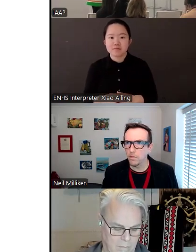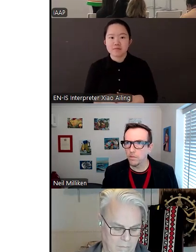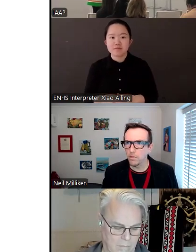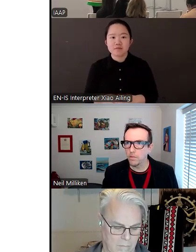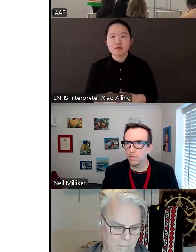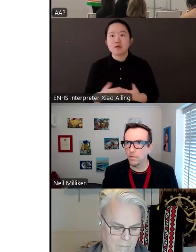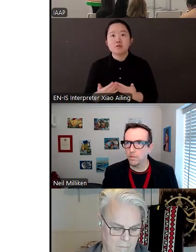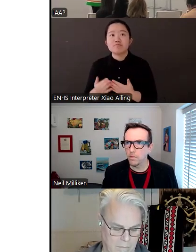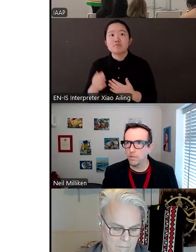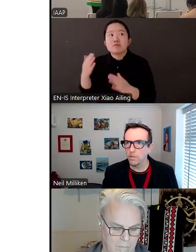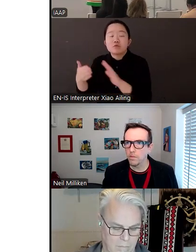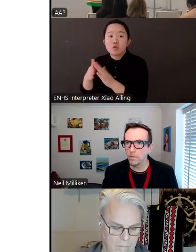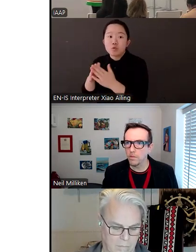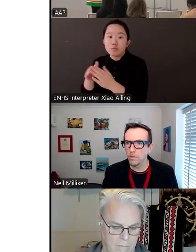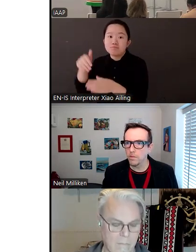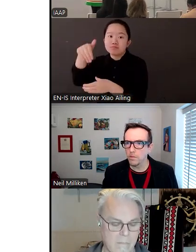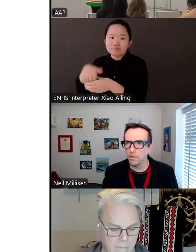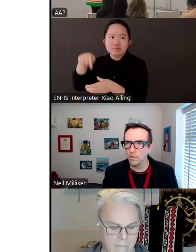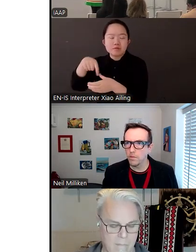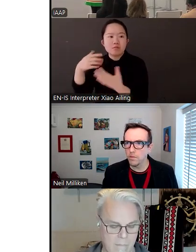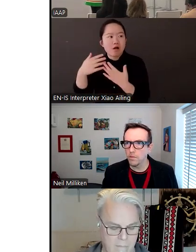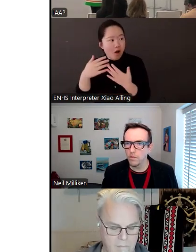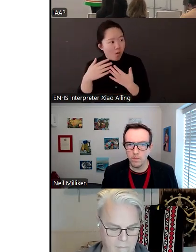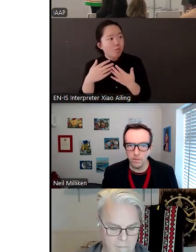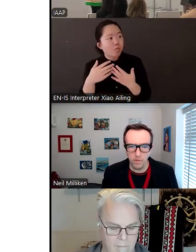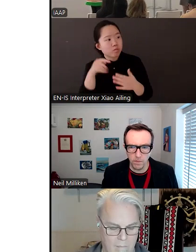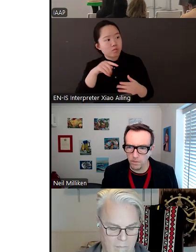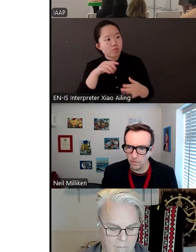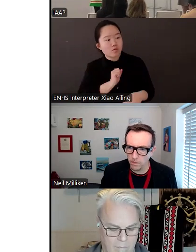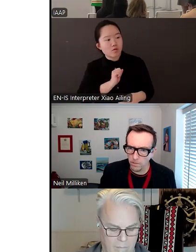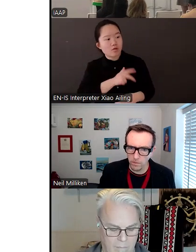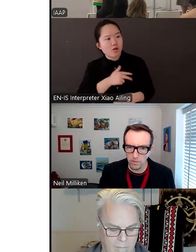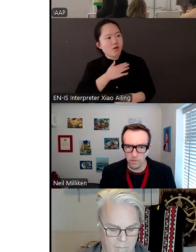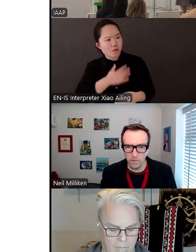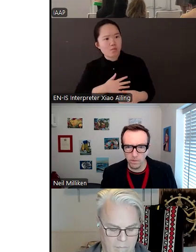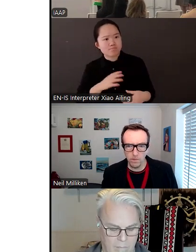Now I want disability to be an integrated part of society. Now I want to cure my disability.